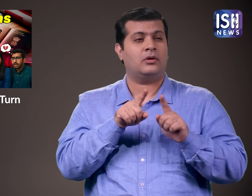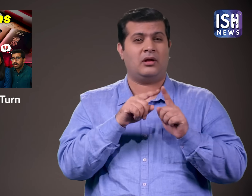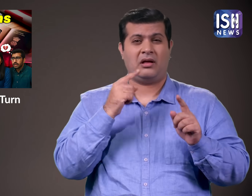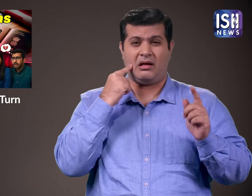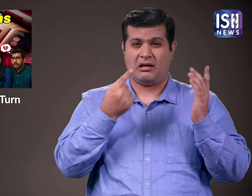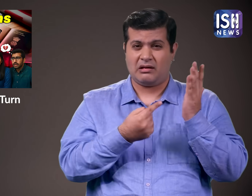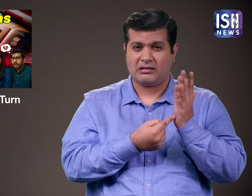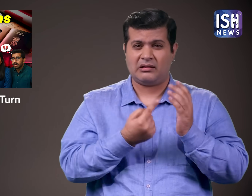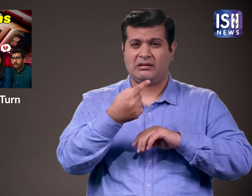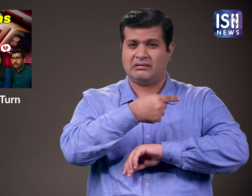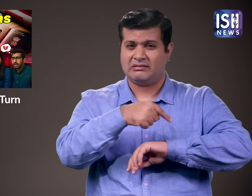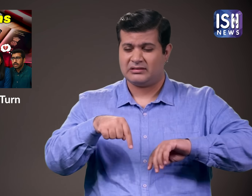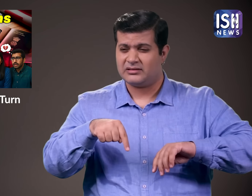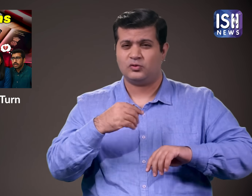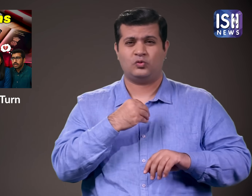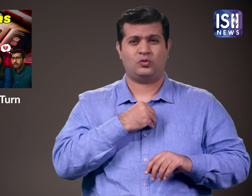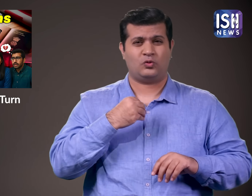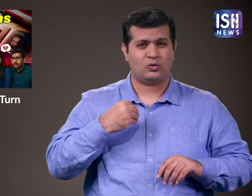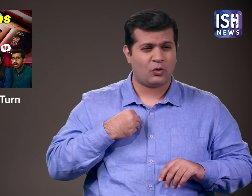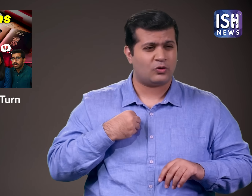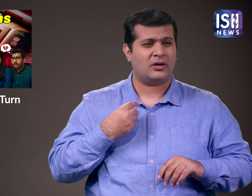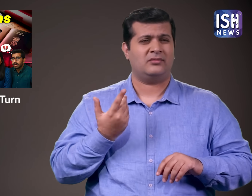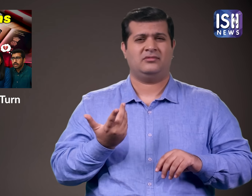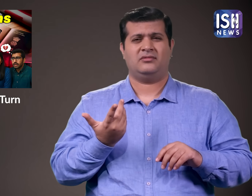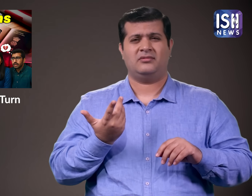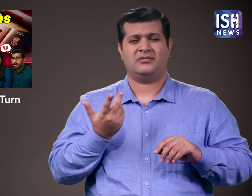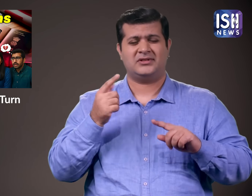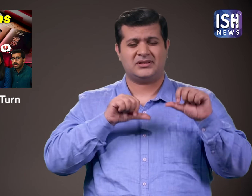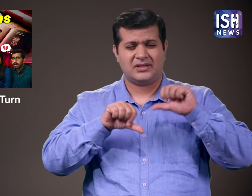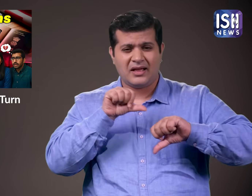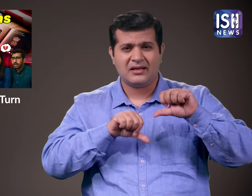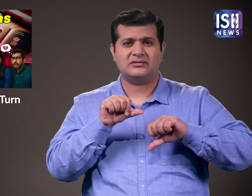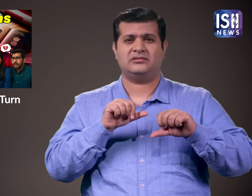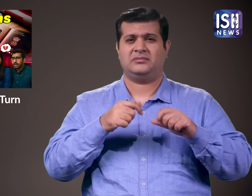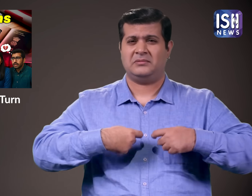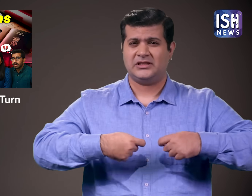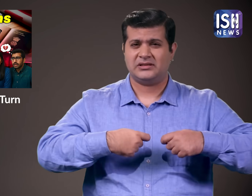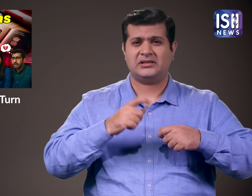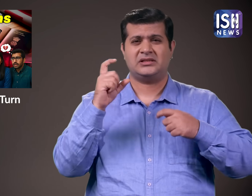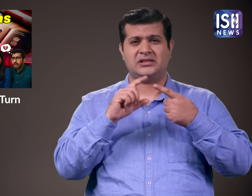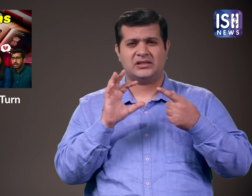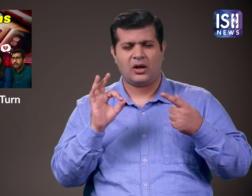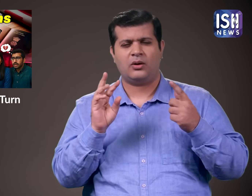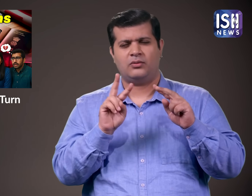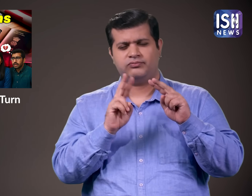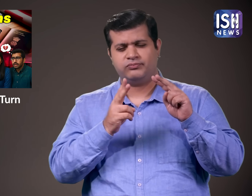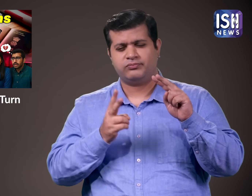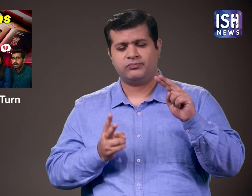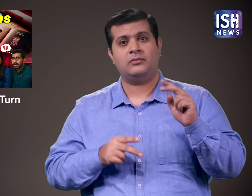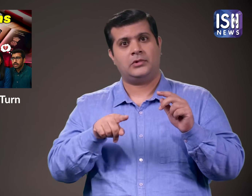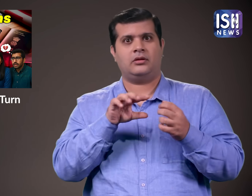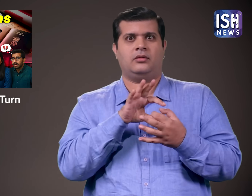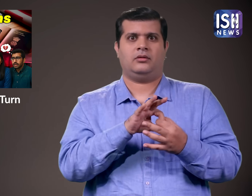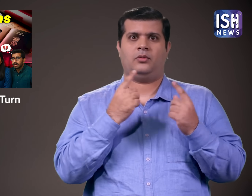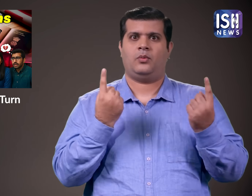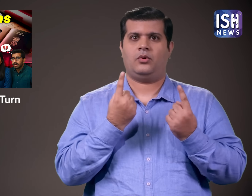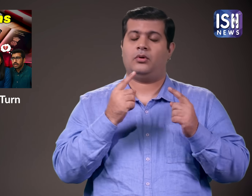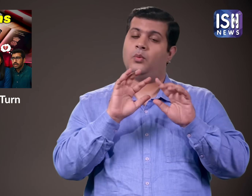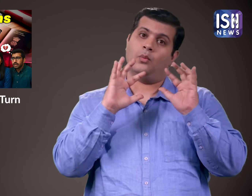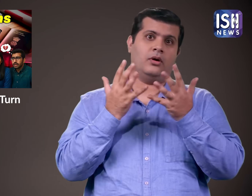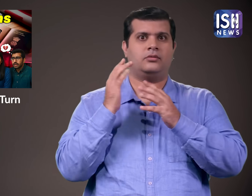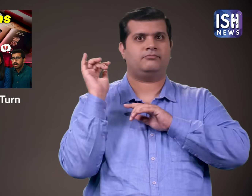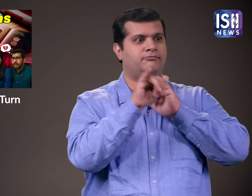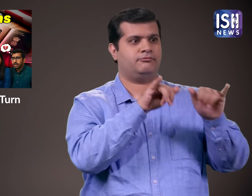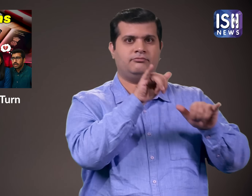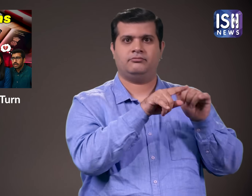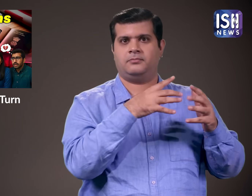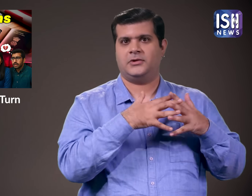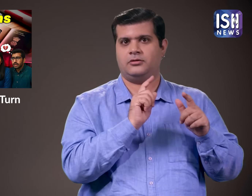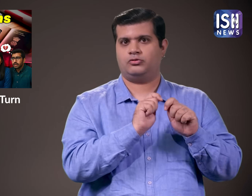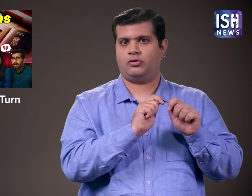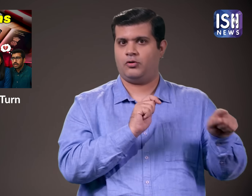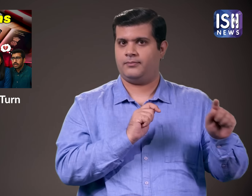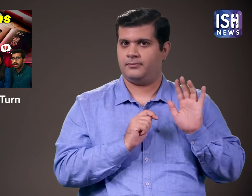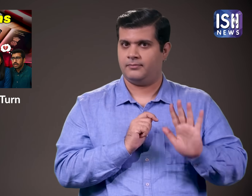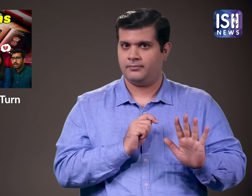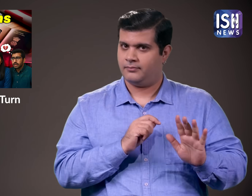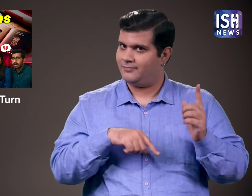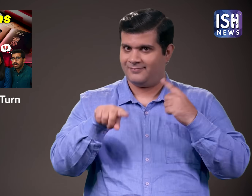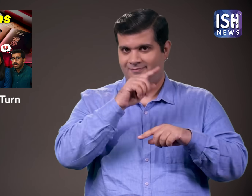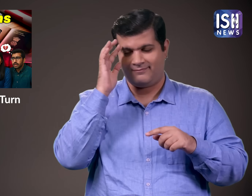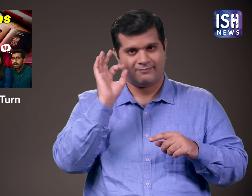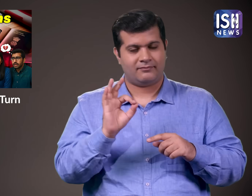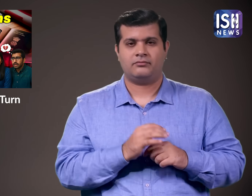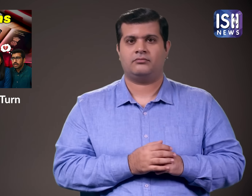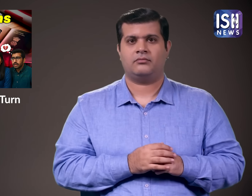like IT professionals, engineers, doctors, scientists, businessmen, CEOs.